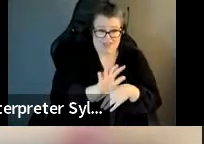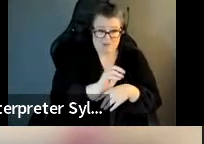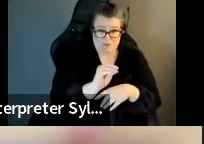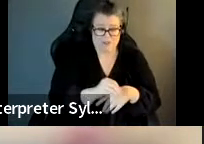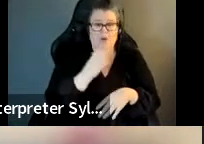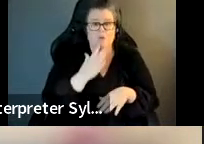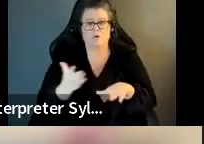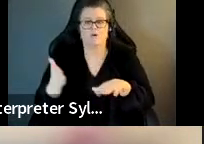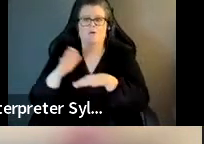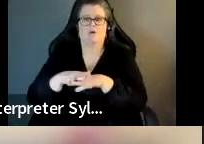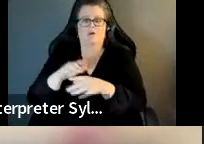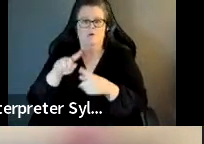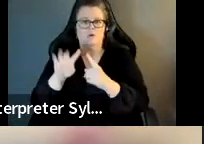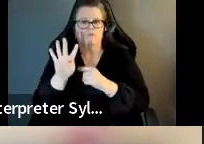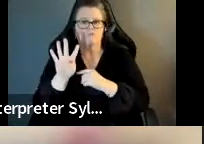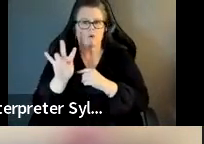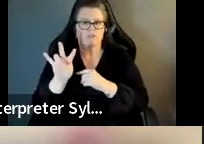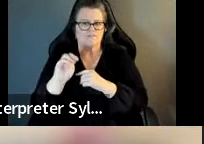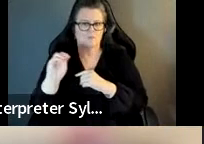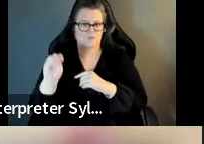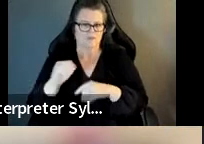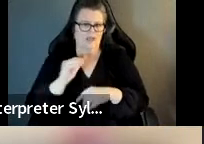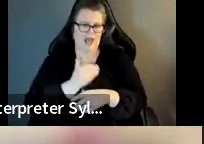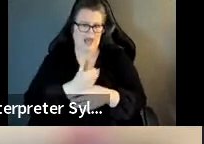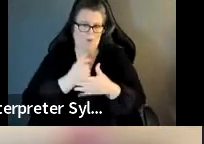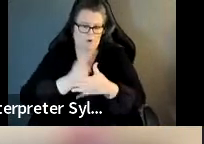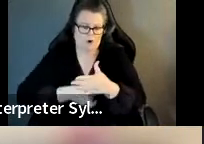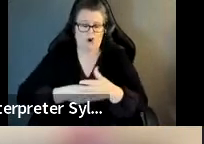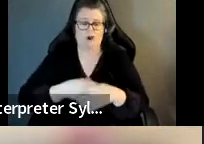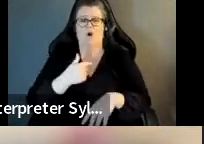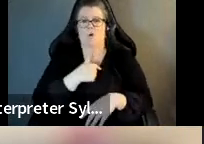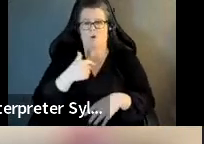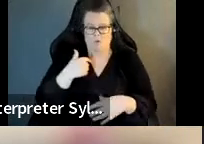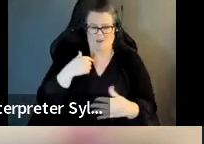During committee meetings we evaluated the data from the University of Buffalo Center